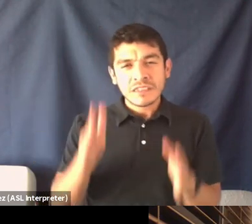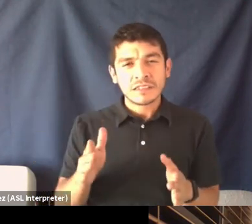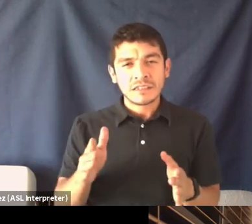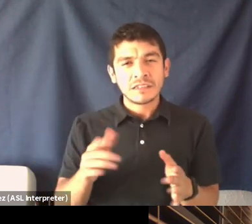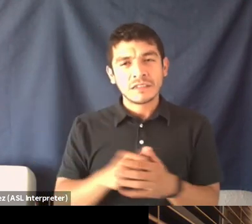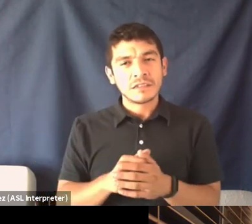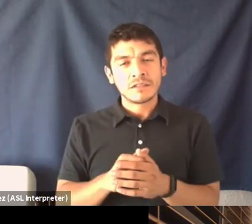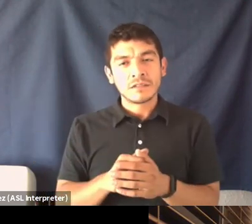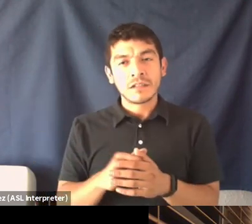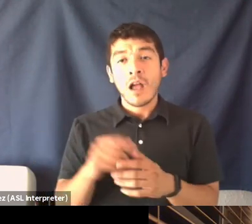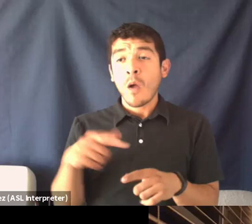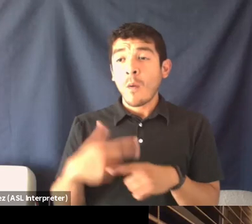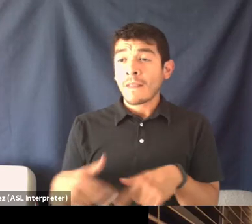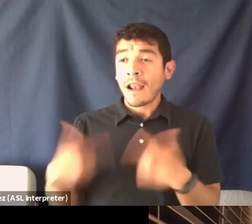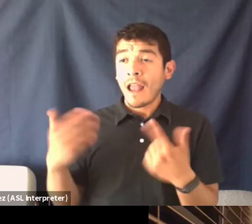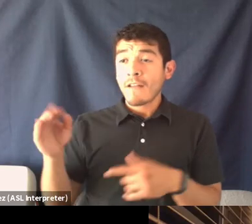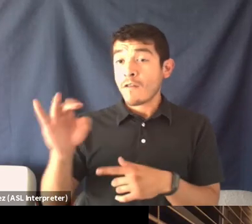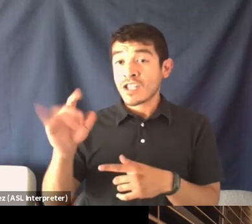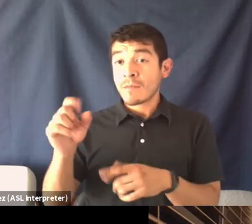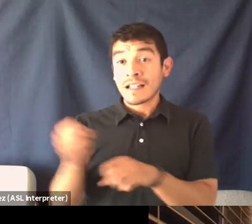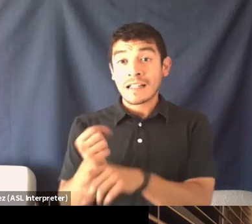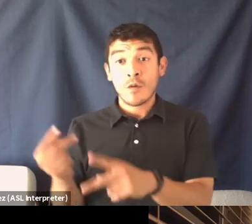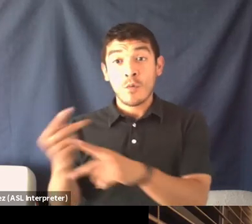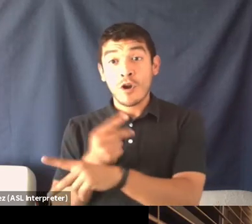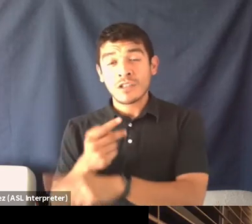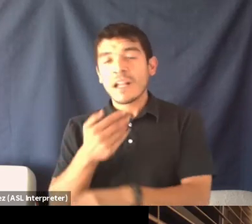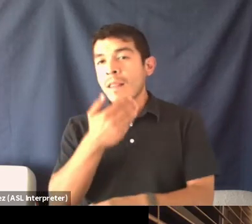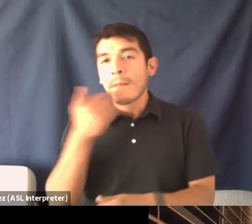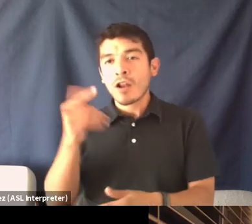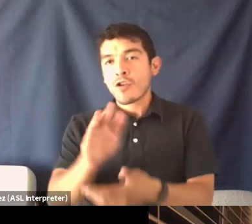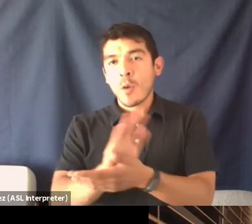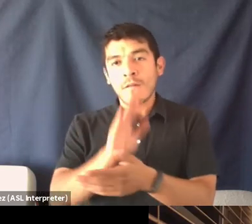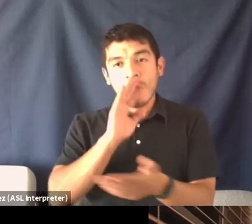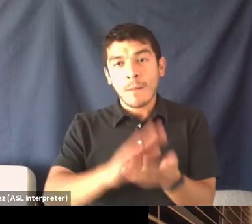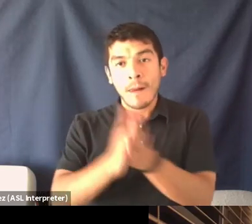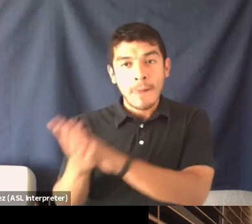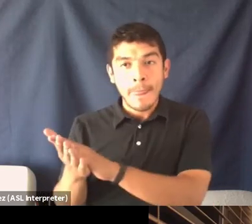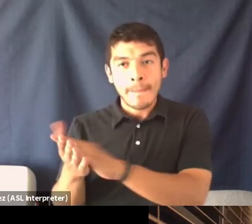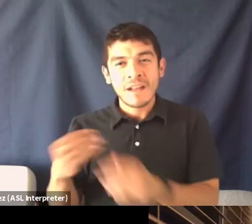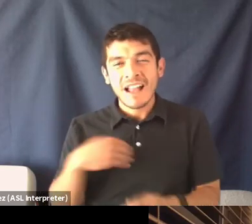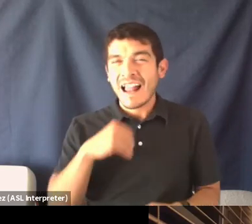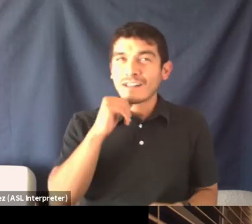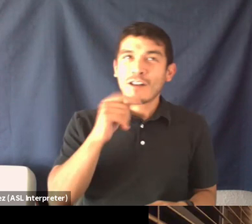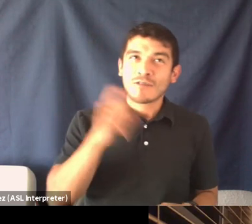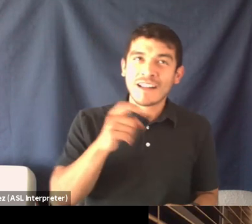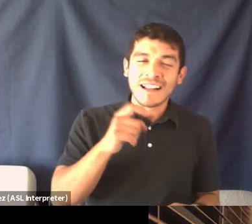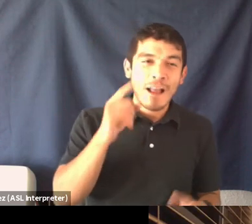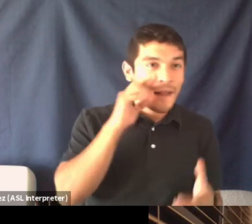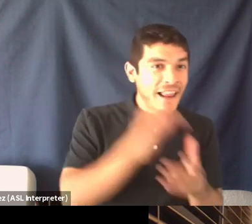"When the loves of your subjects get worse, "the better your film can be." I don't necessarily subscribe to that completely. And I don't think he does either.